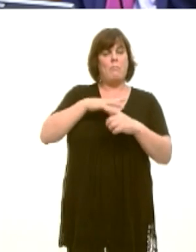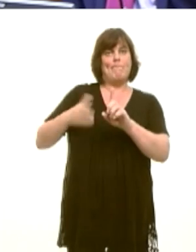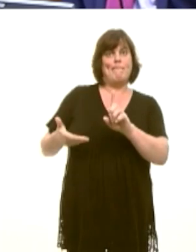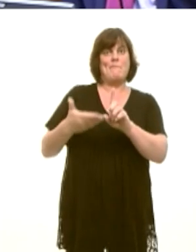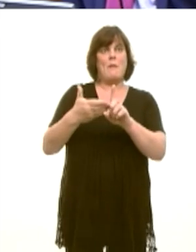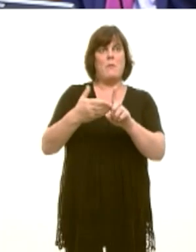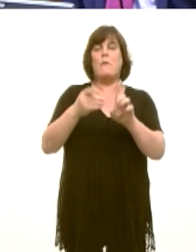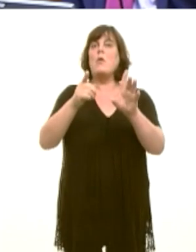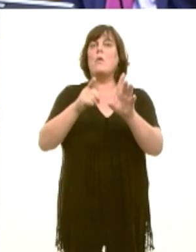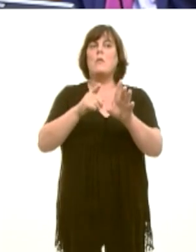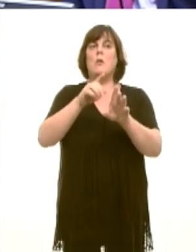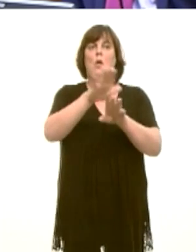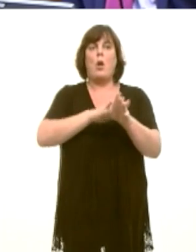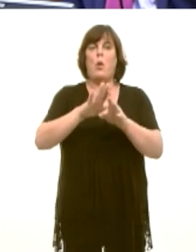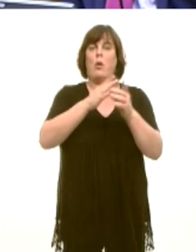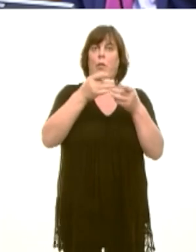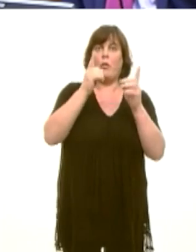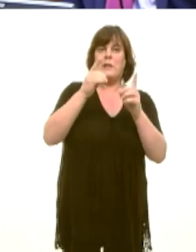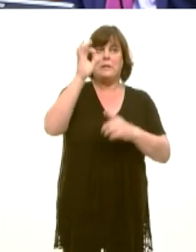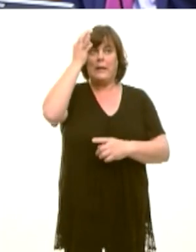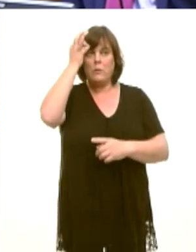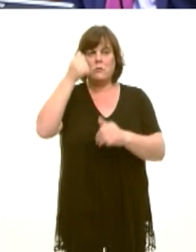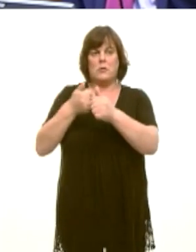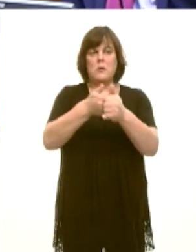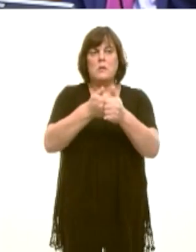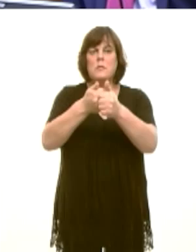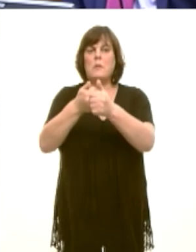provide services for young people, especially, of course, providing facilities for young